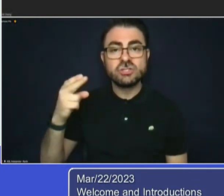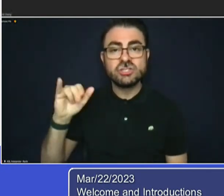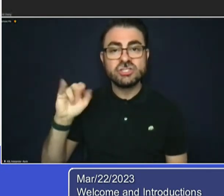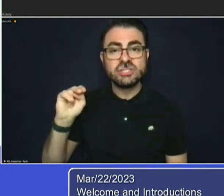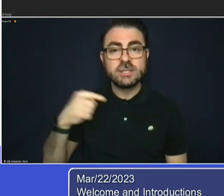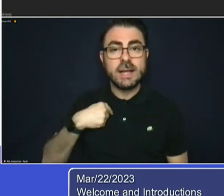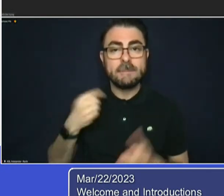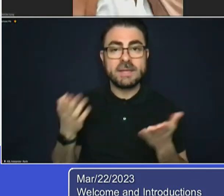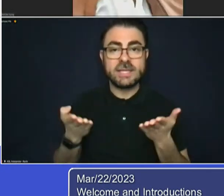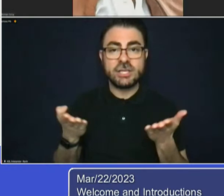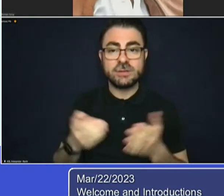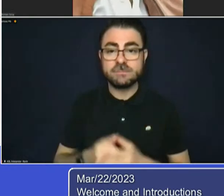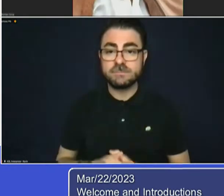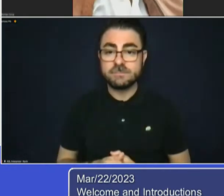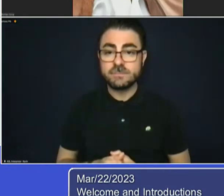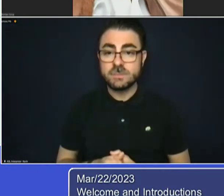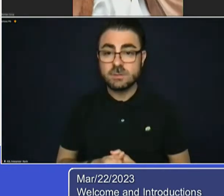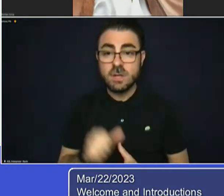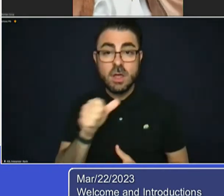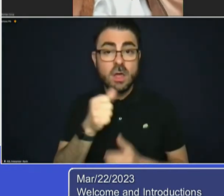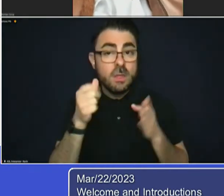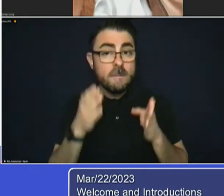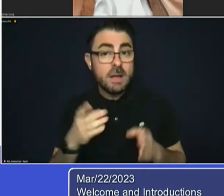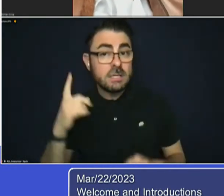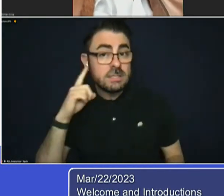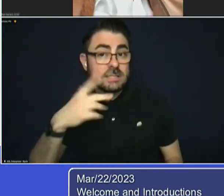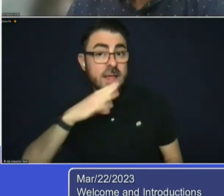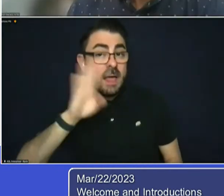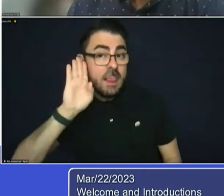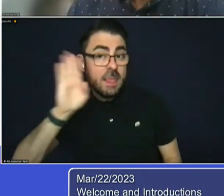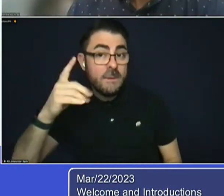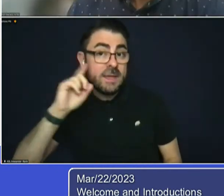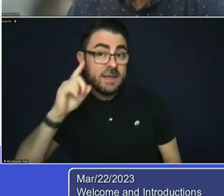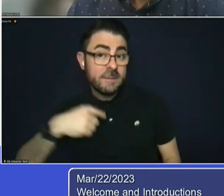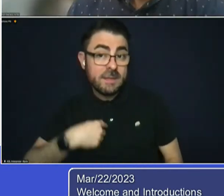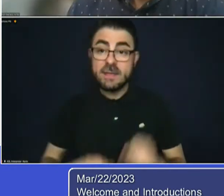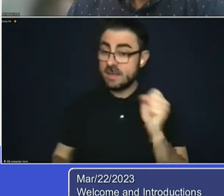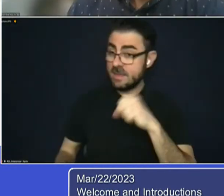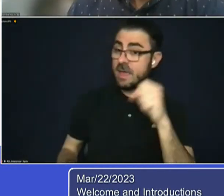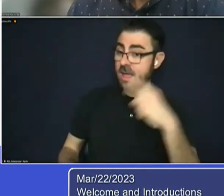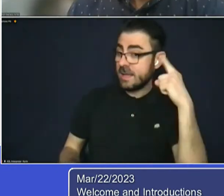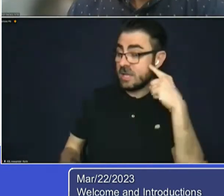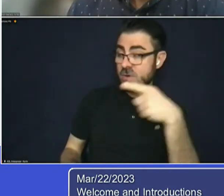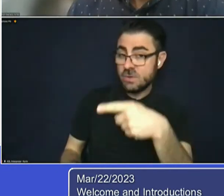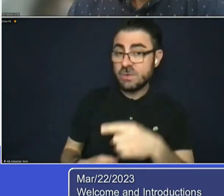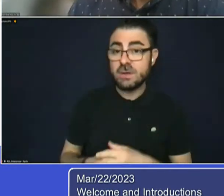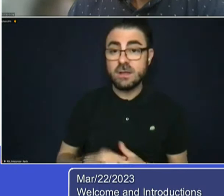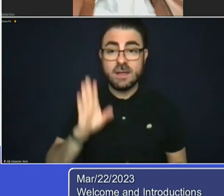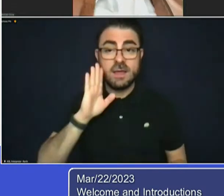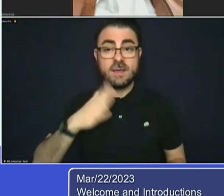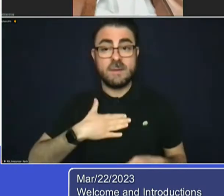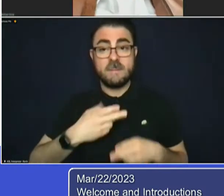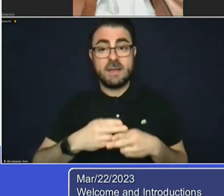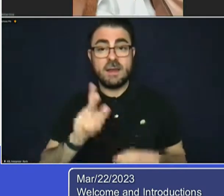YES. I'M A PARTICIPANT.